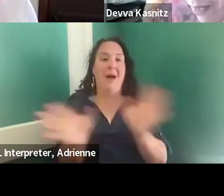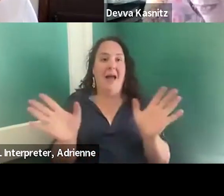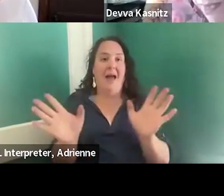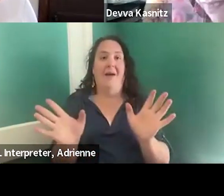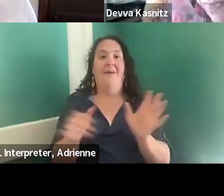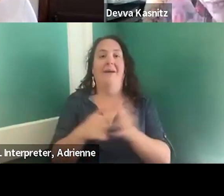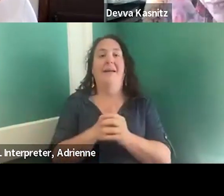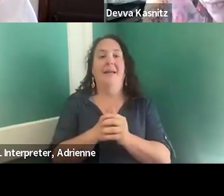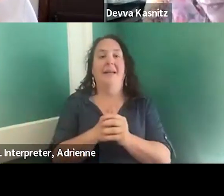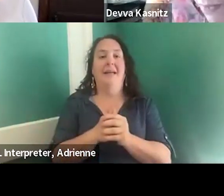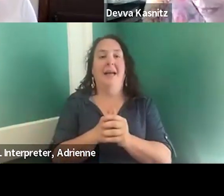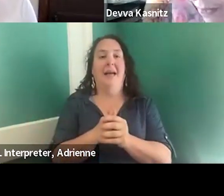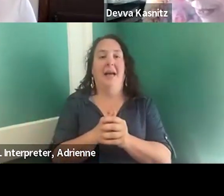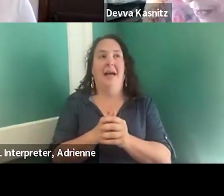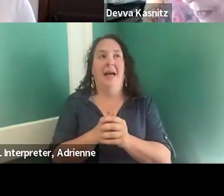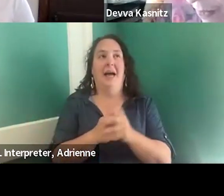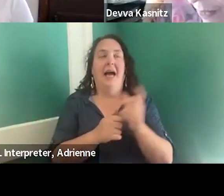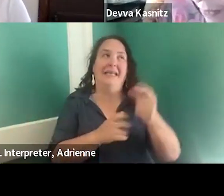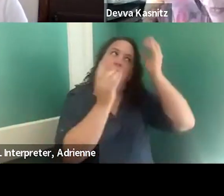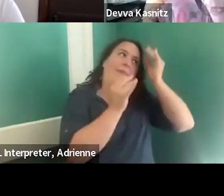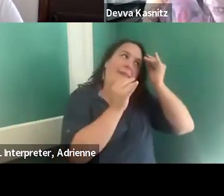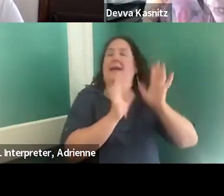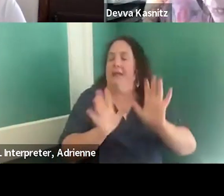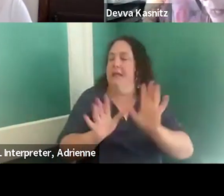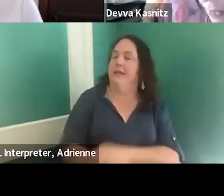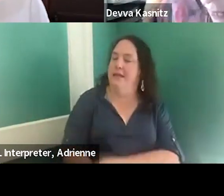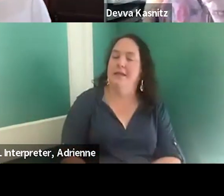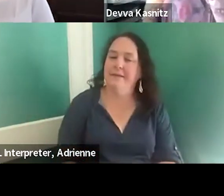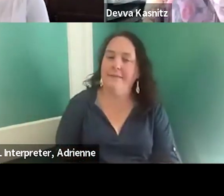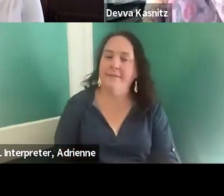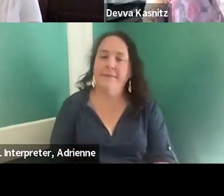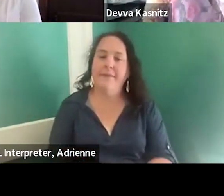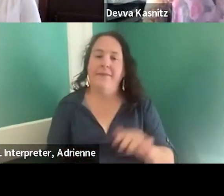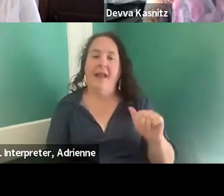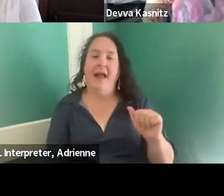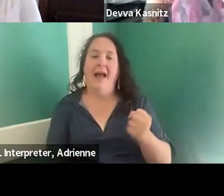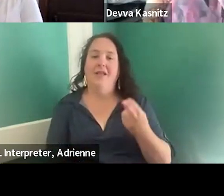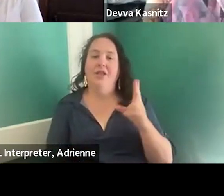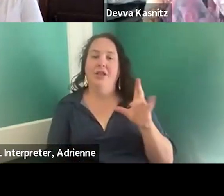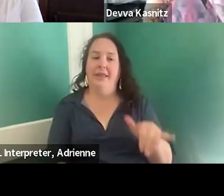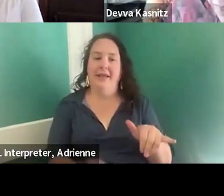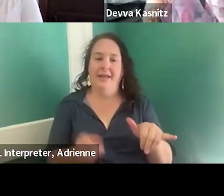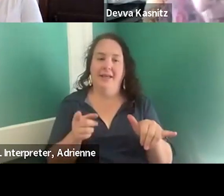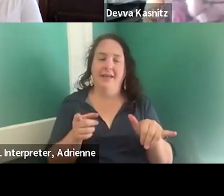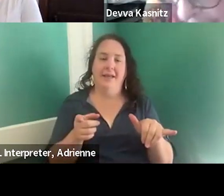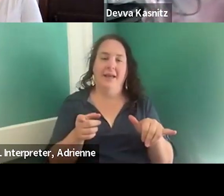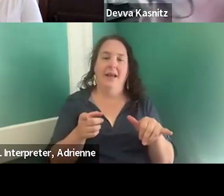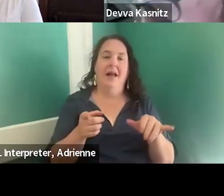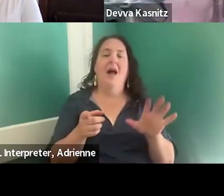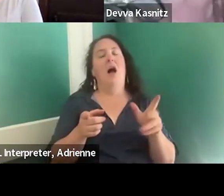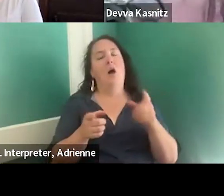to think about it a little bit. Yeah, I mean, I'll jump in, and I think there's two things here.